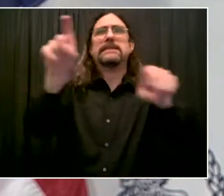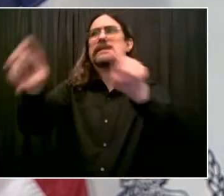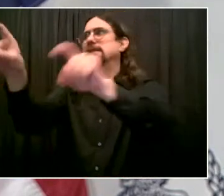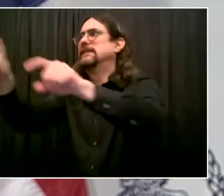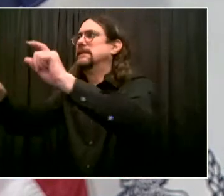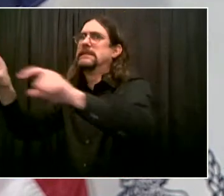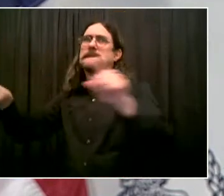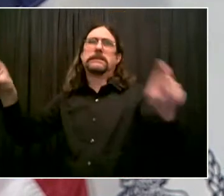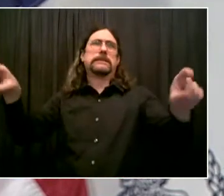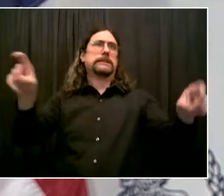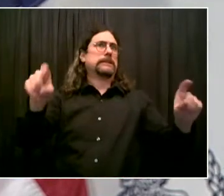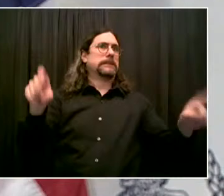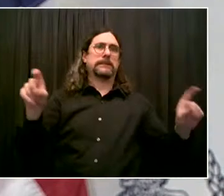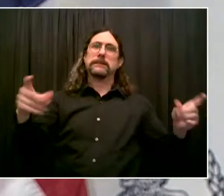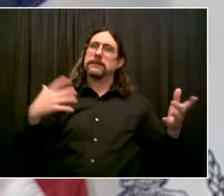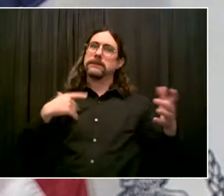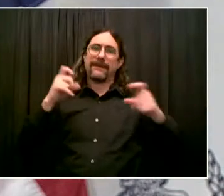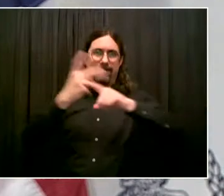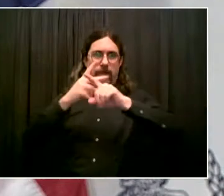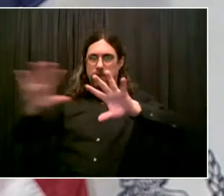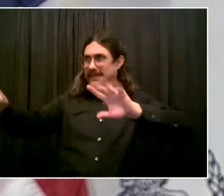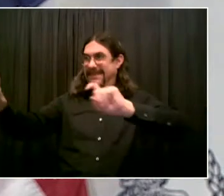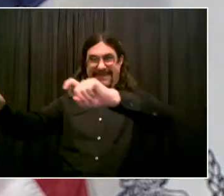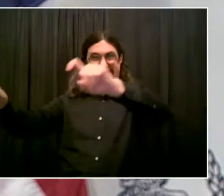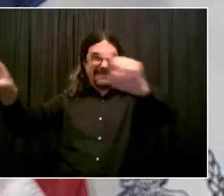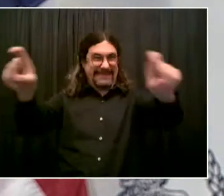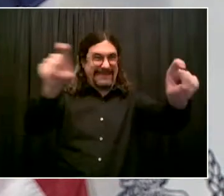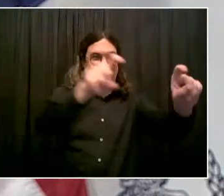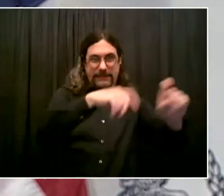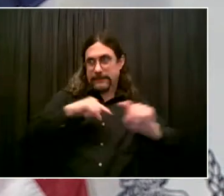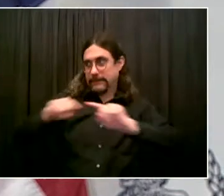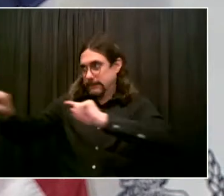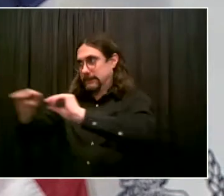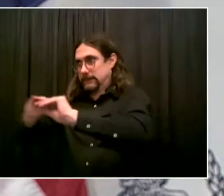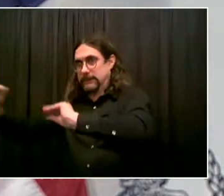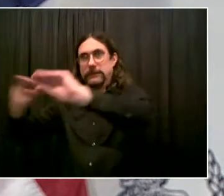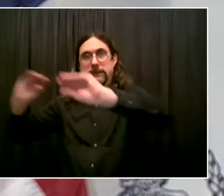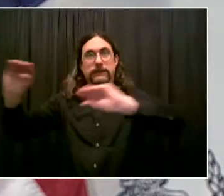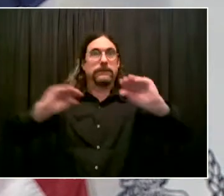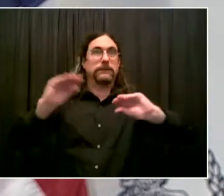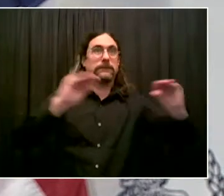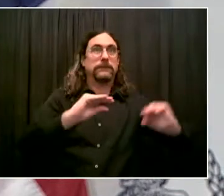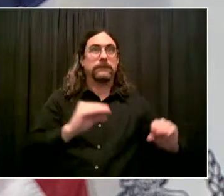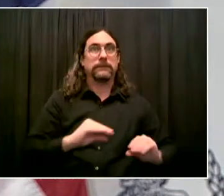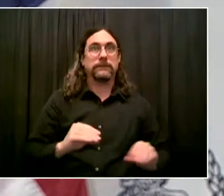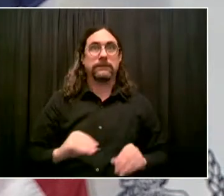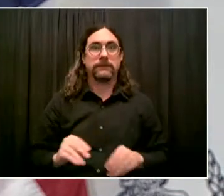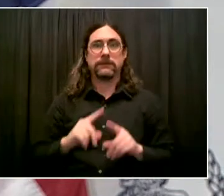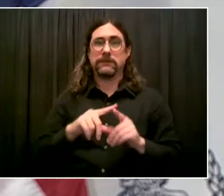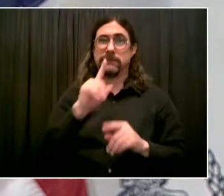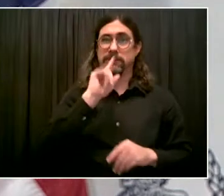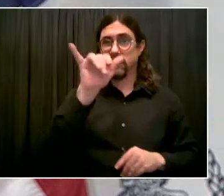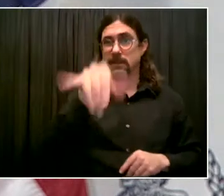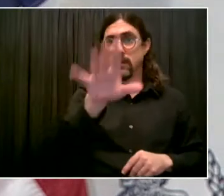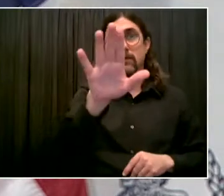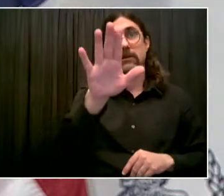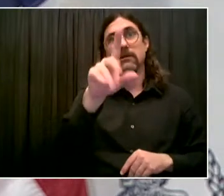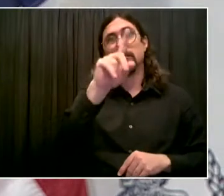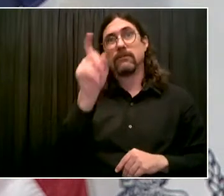THESE NEWEW RESSROUCES, WE HAVE IMMENSE NEED AND D MDEAA ND THTH ATWEWE HAVE TO ADDRESS AND ALL THE PREVIOUU S DEFFICITS WE ARE